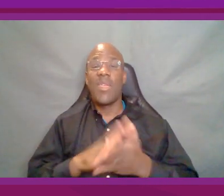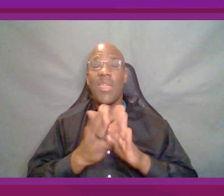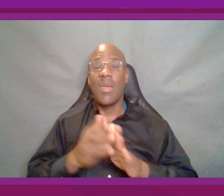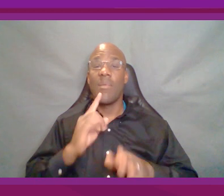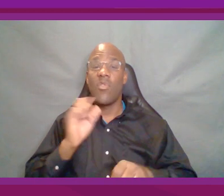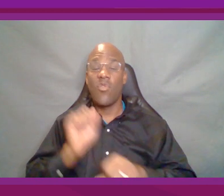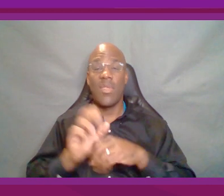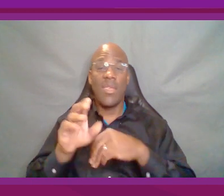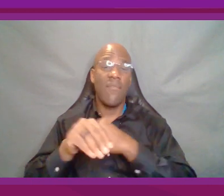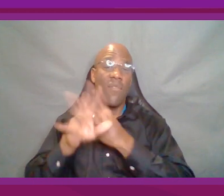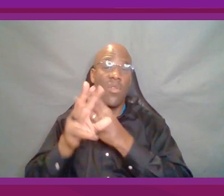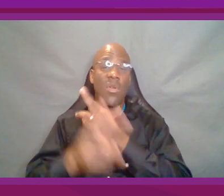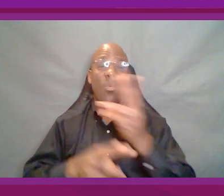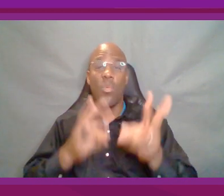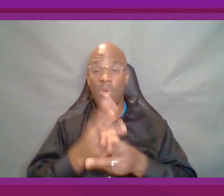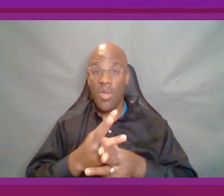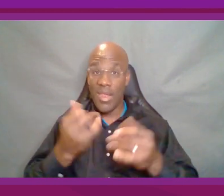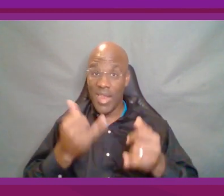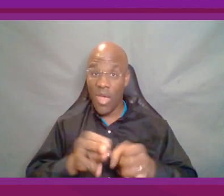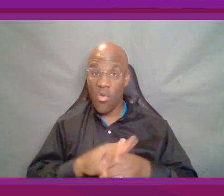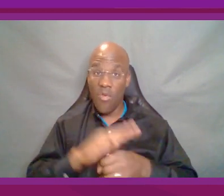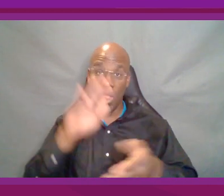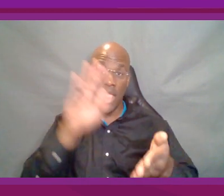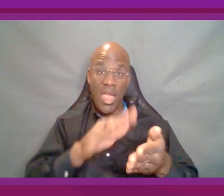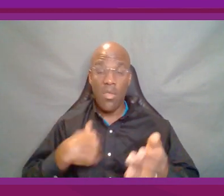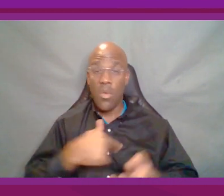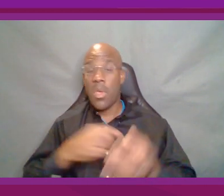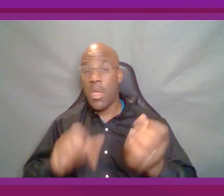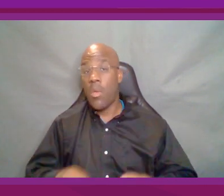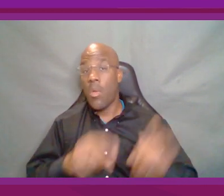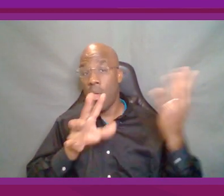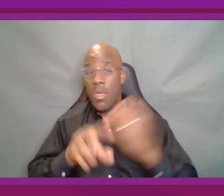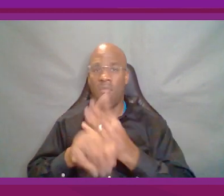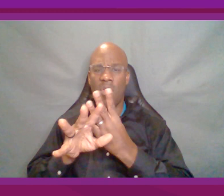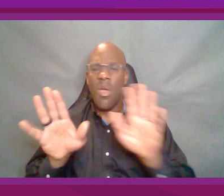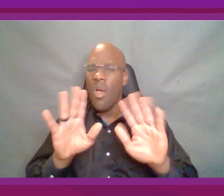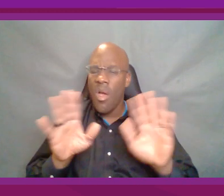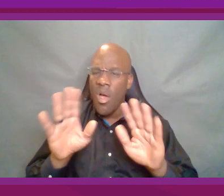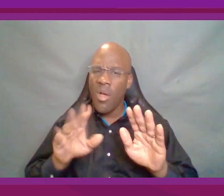And now we can't just let that go because not only did it create an opportunity for us to all talk